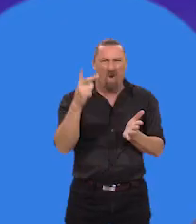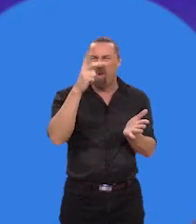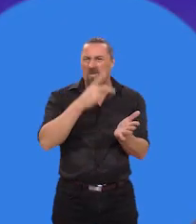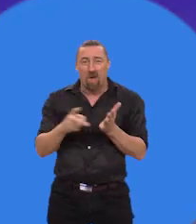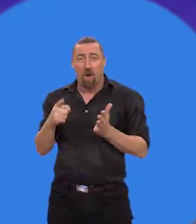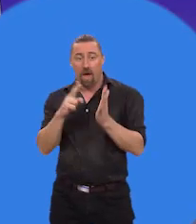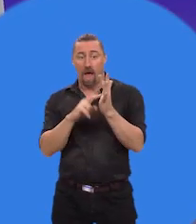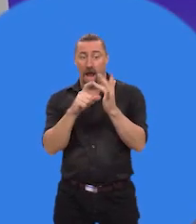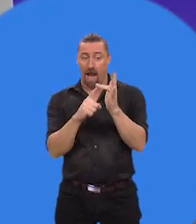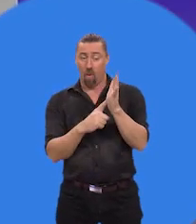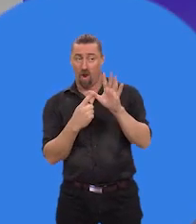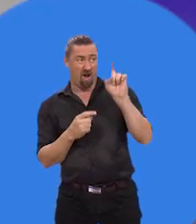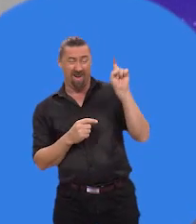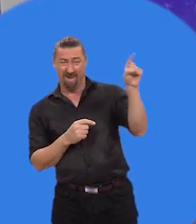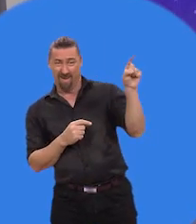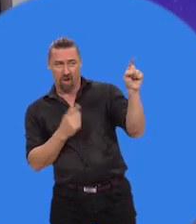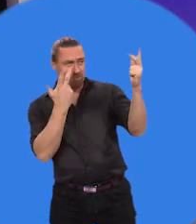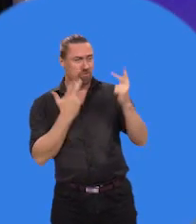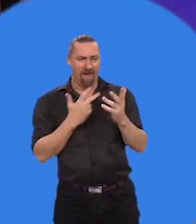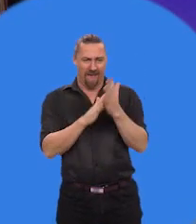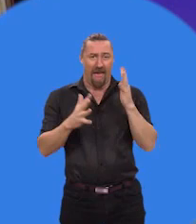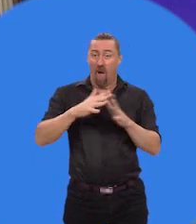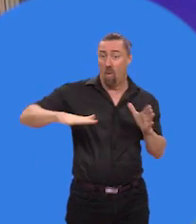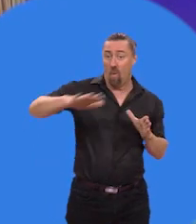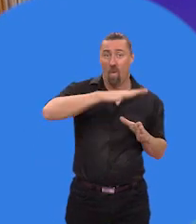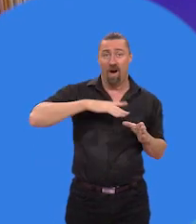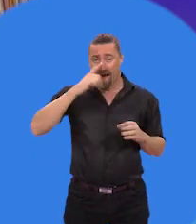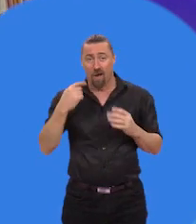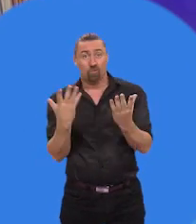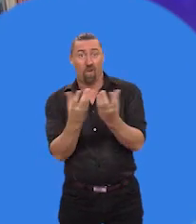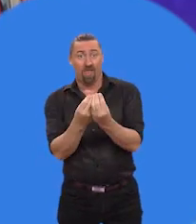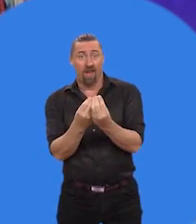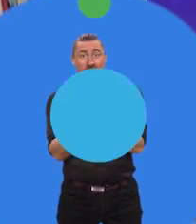Well, Nichola's outside and she's gonna show us how we can all go bushwalking together.